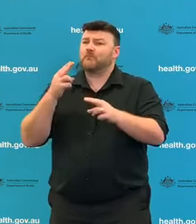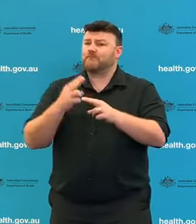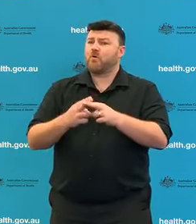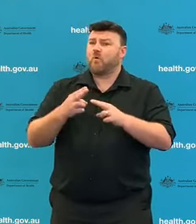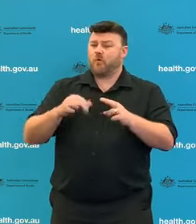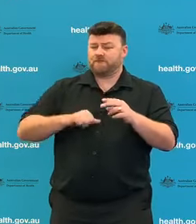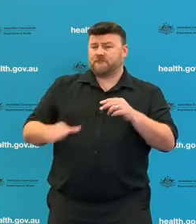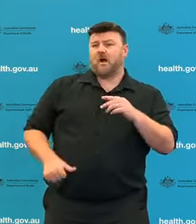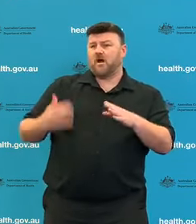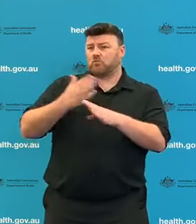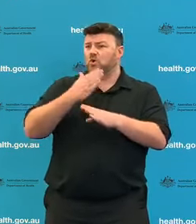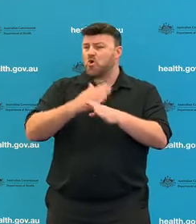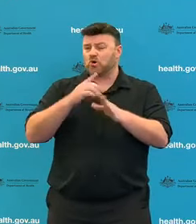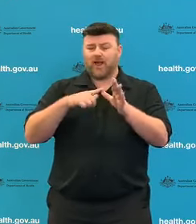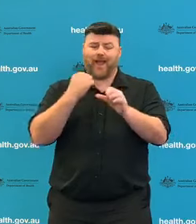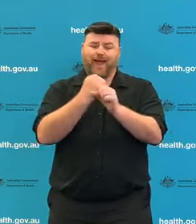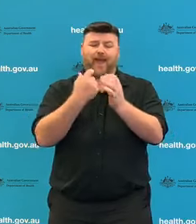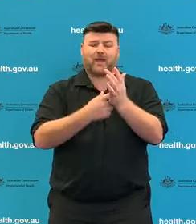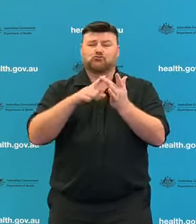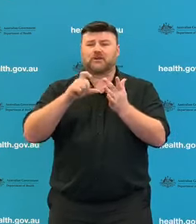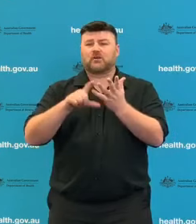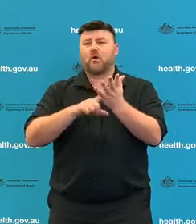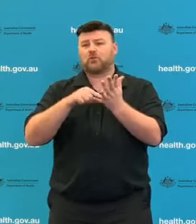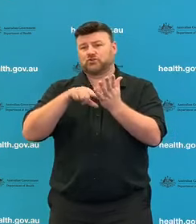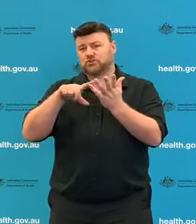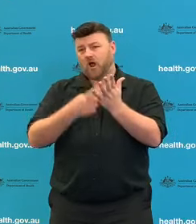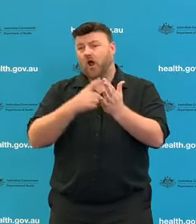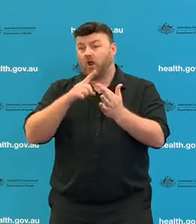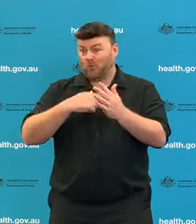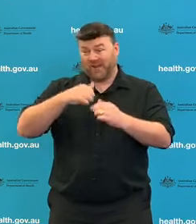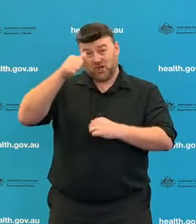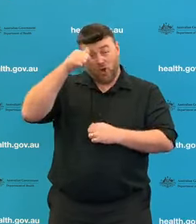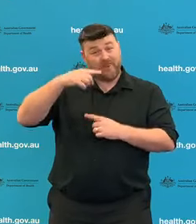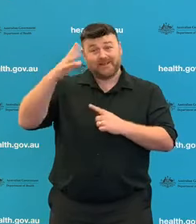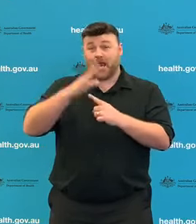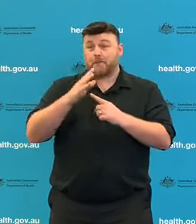across state borders. We know the importance of agriculture both to